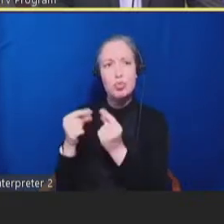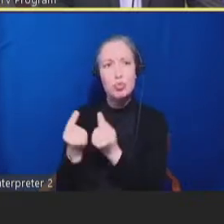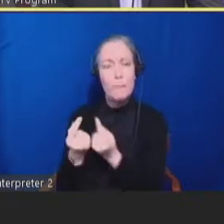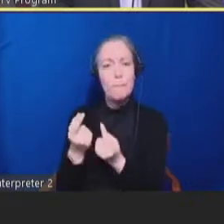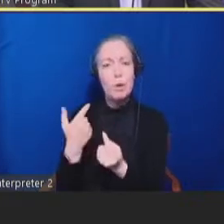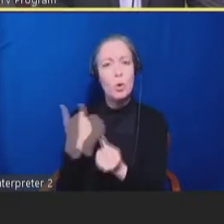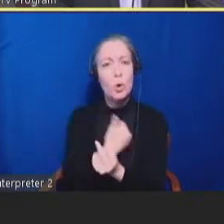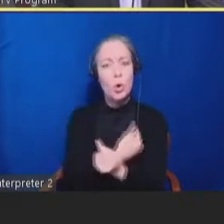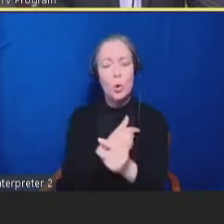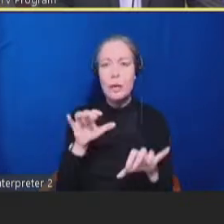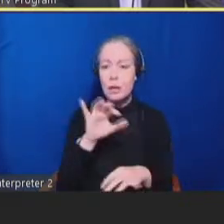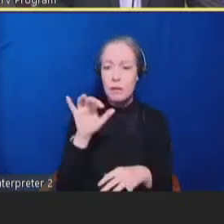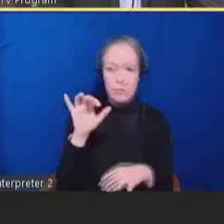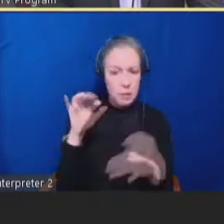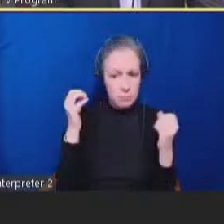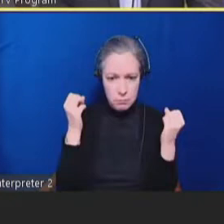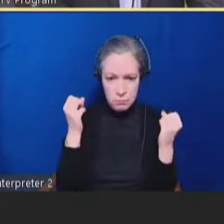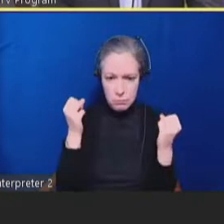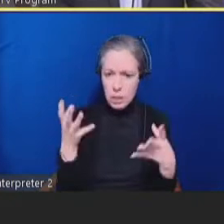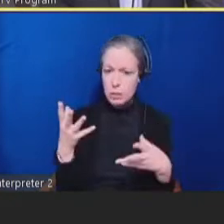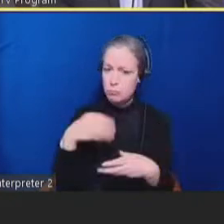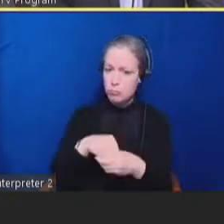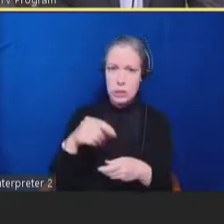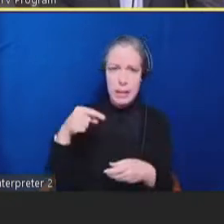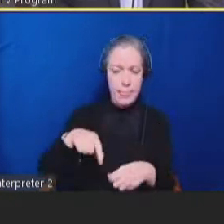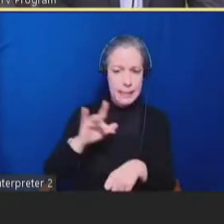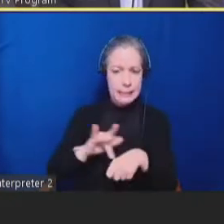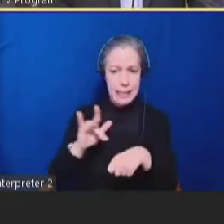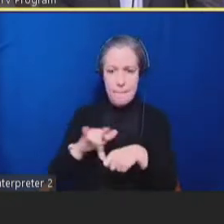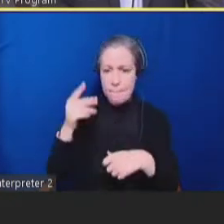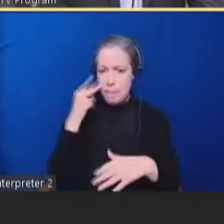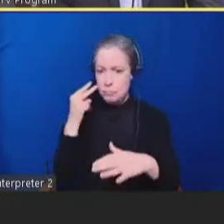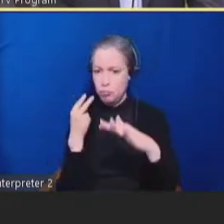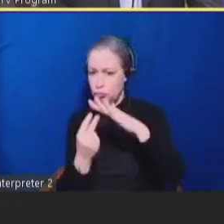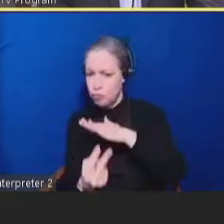cancer series that we've just run this week, and Economist Impact which brings together our